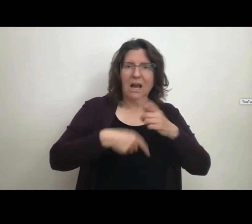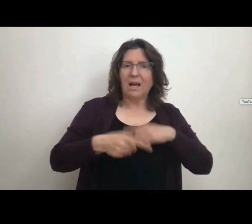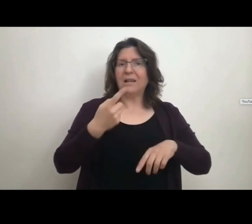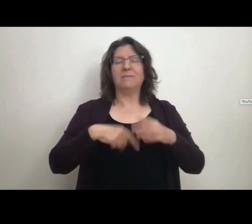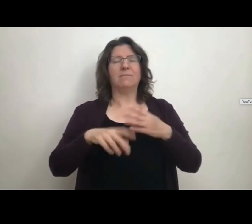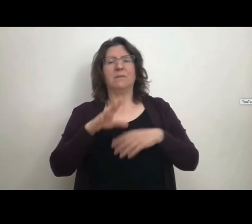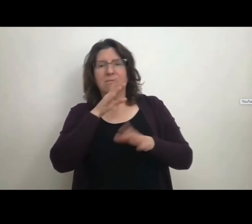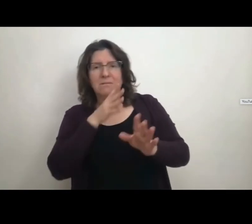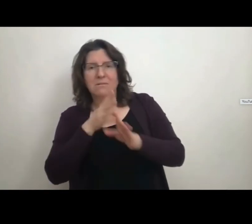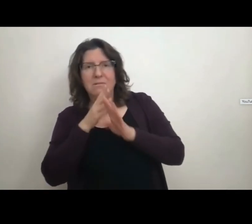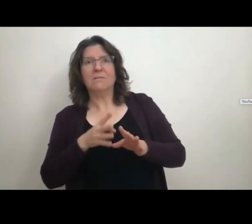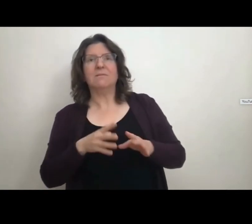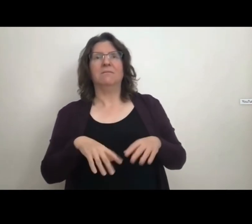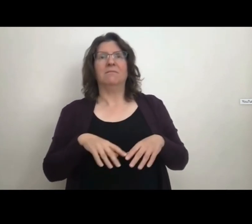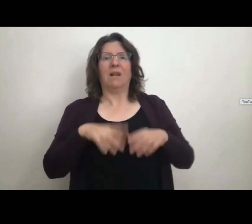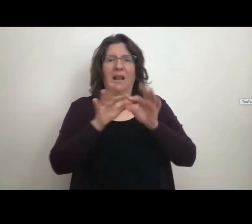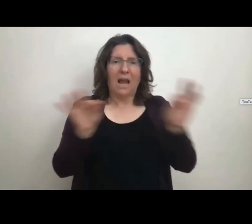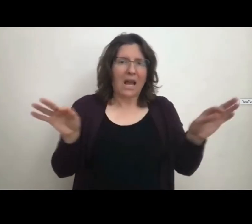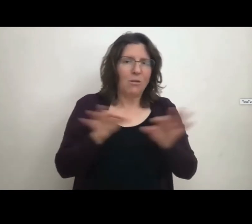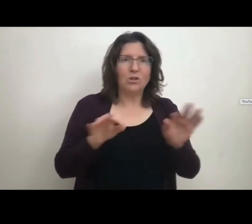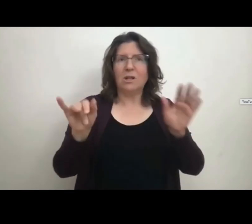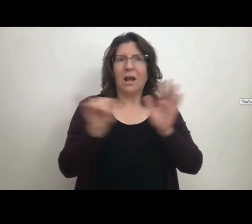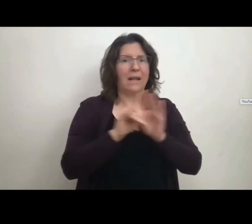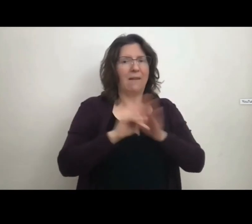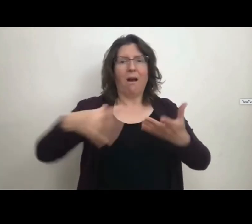Some who spoke, some who didn't.